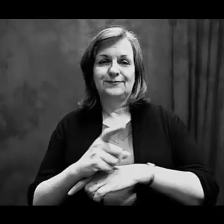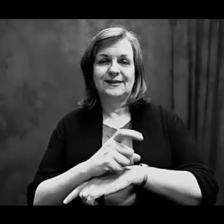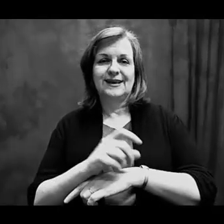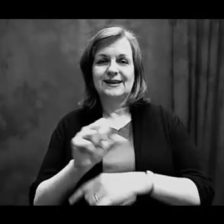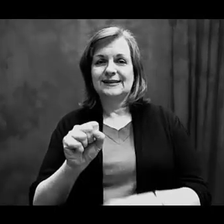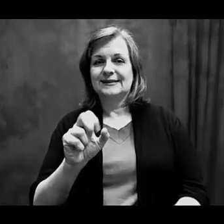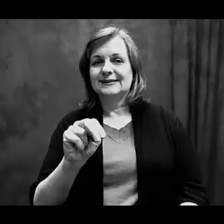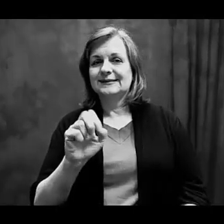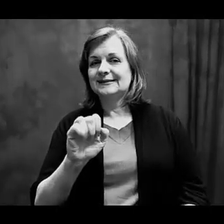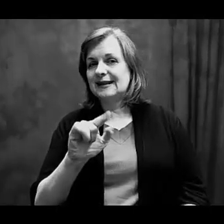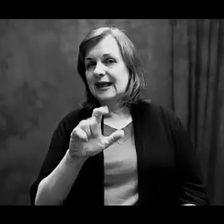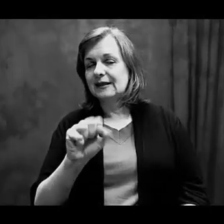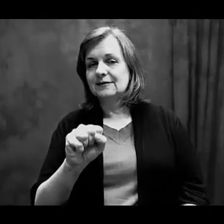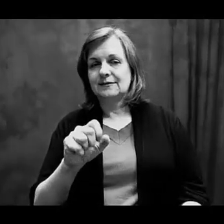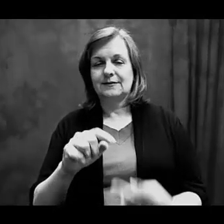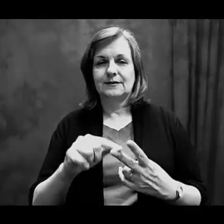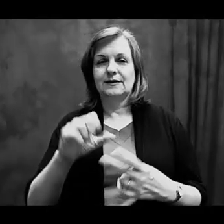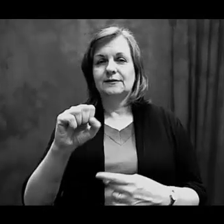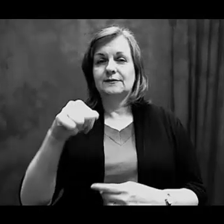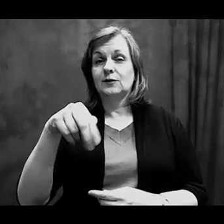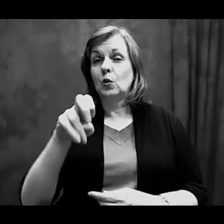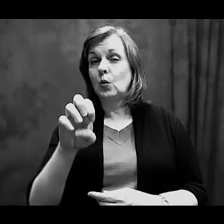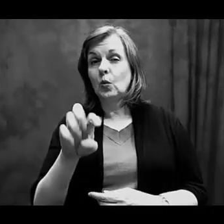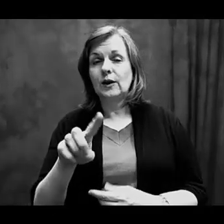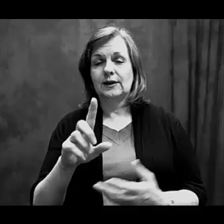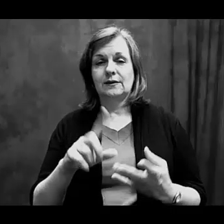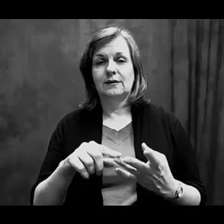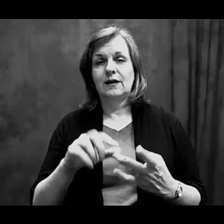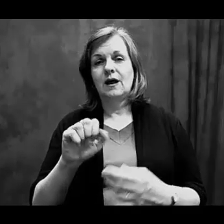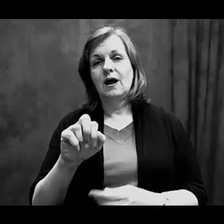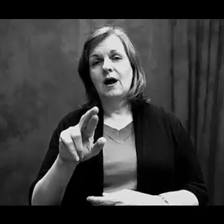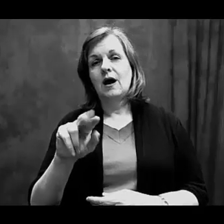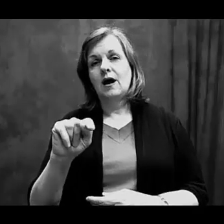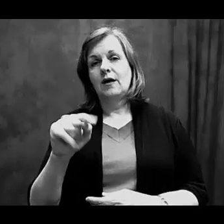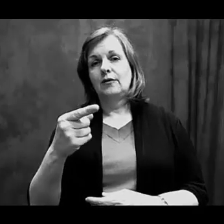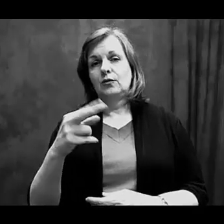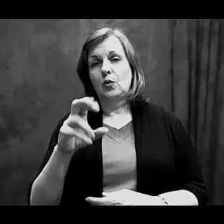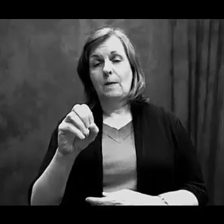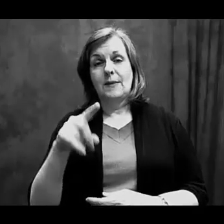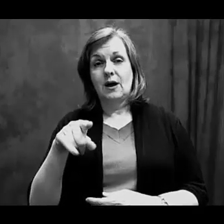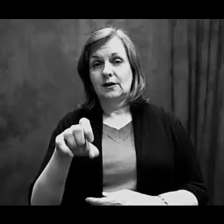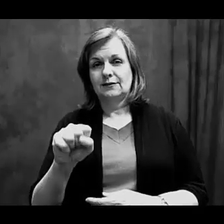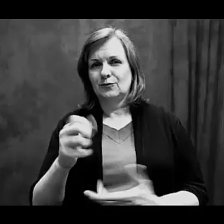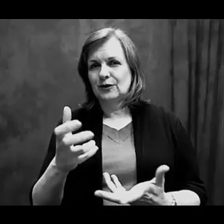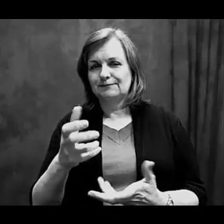they are mollusks -- snails squid